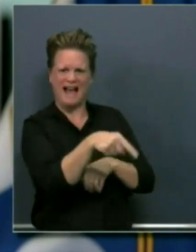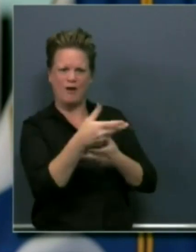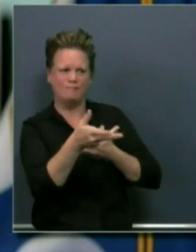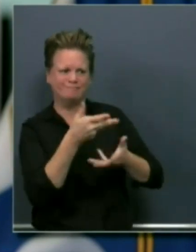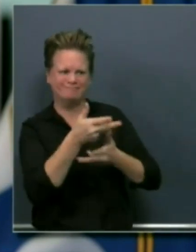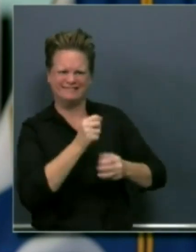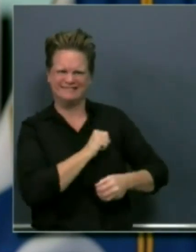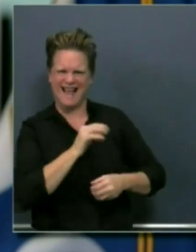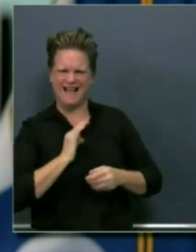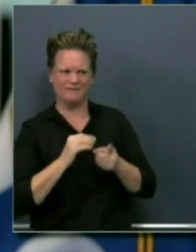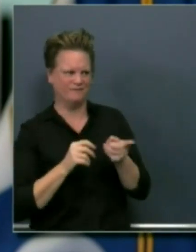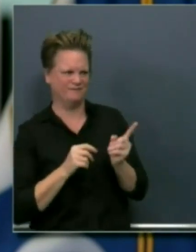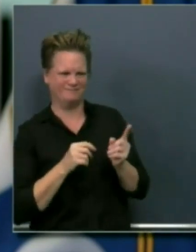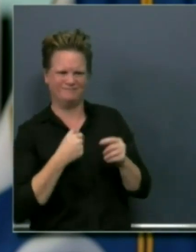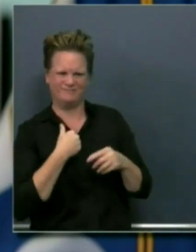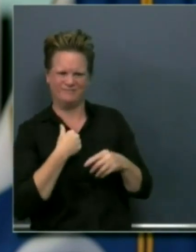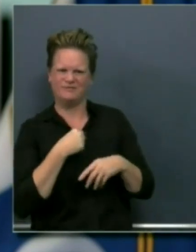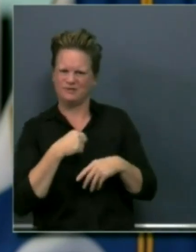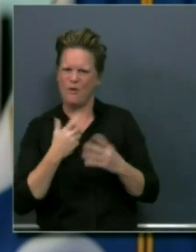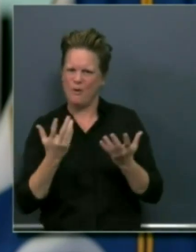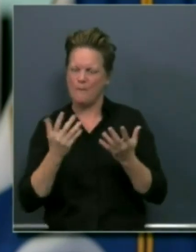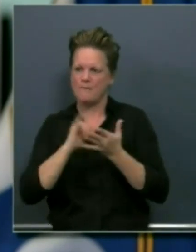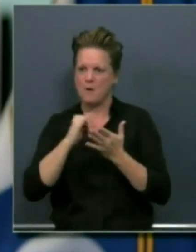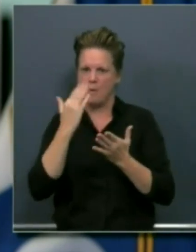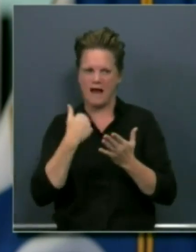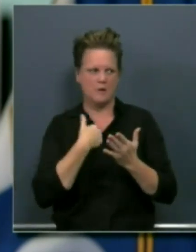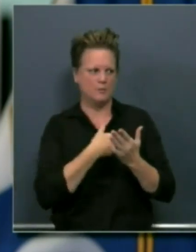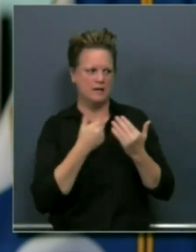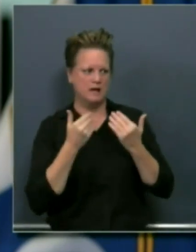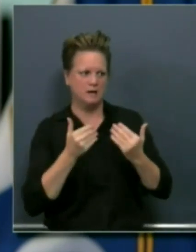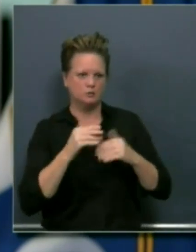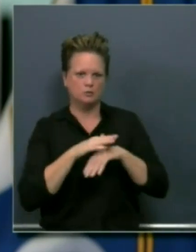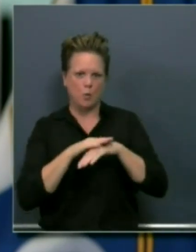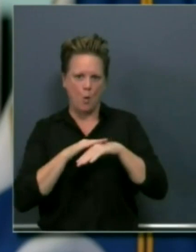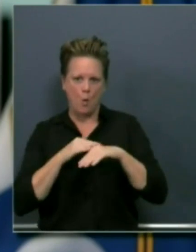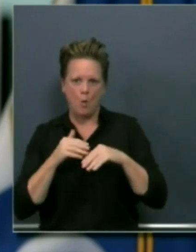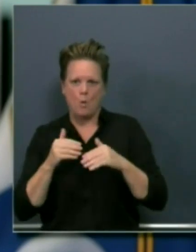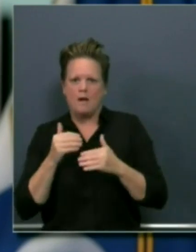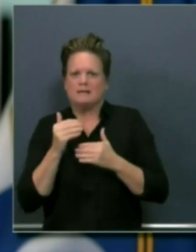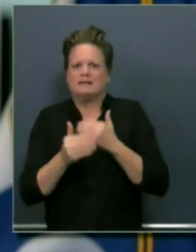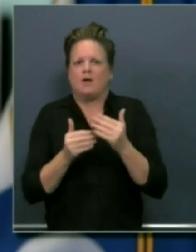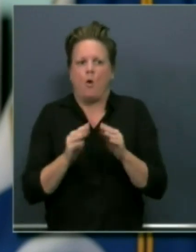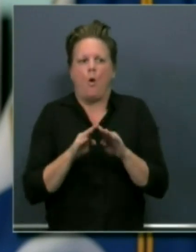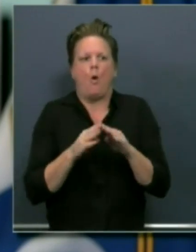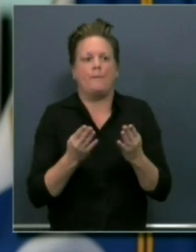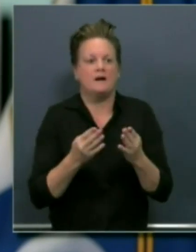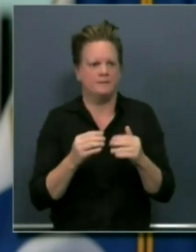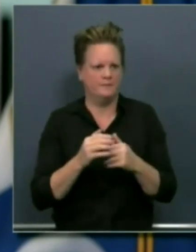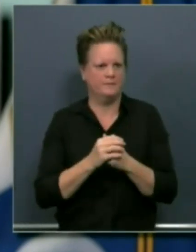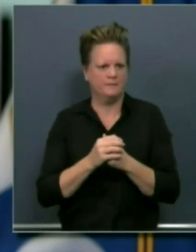THOSE RESIDENTS AND STAFF. BUT ALSO TO HELP US MOVE FORWARD. AND REOPEN THE ECONOMY